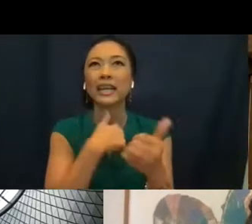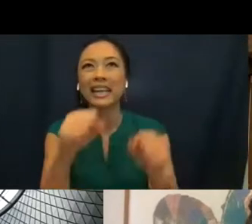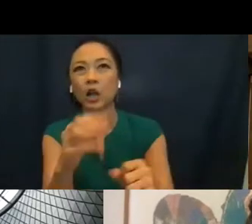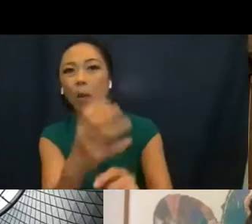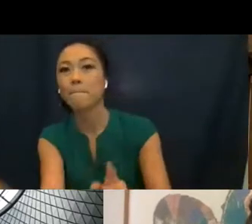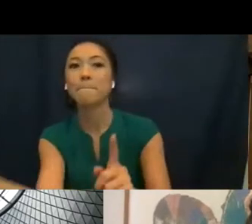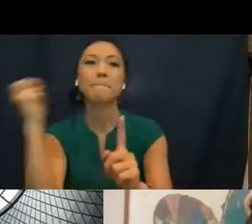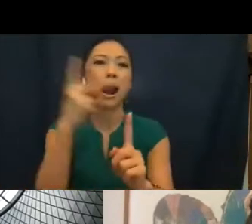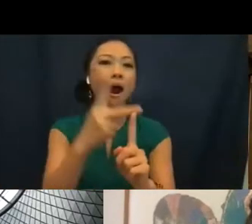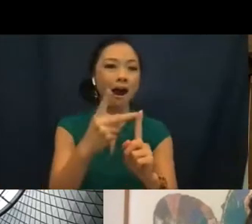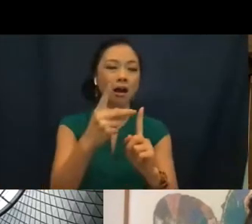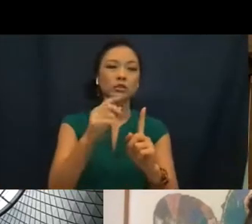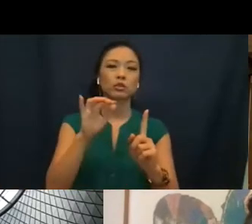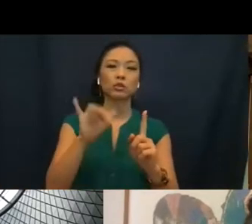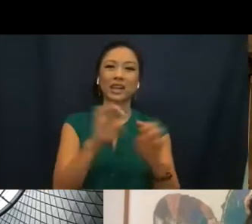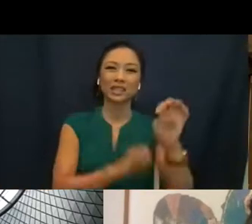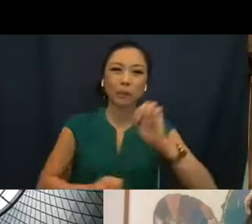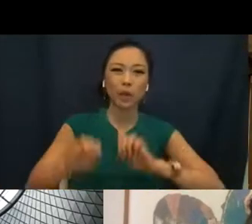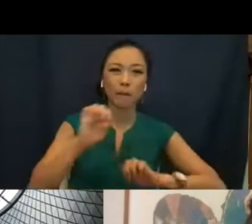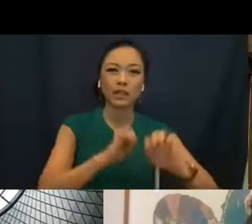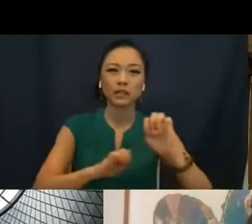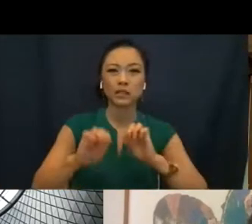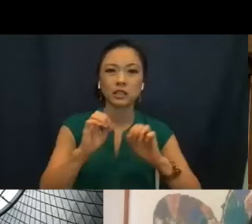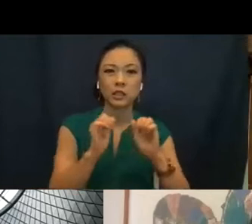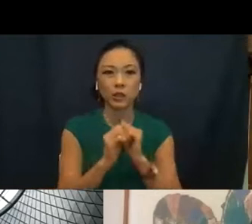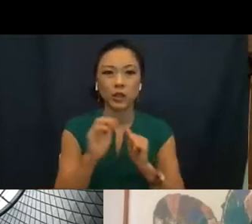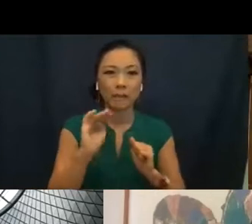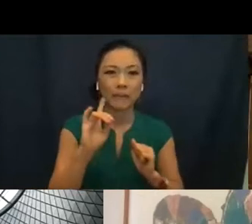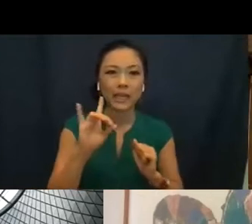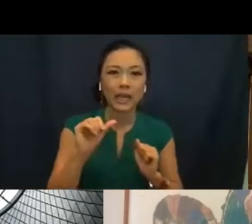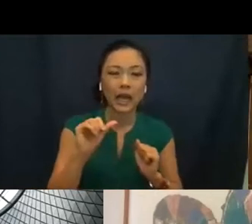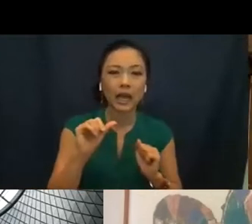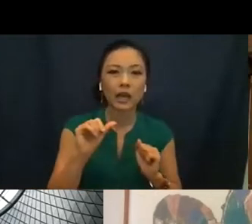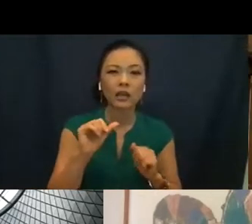we can use it and why, if we cannot just put a camera on something, but how do we say,